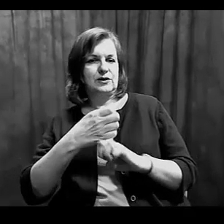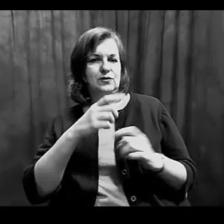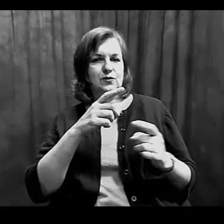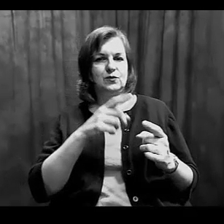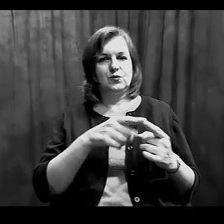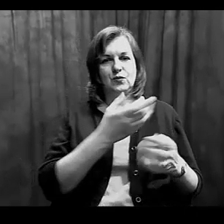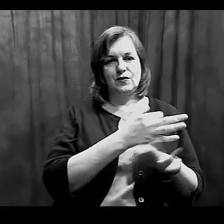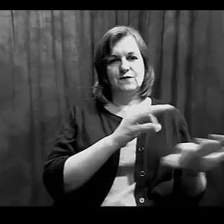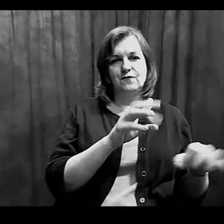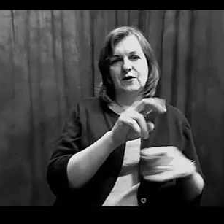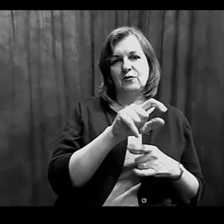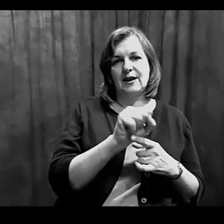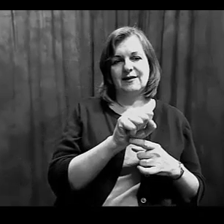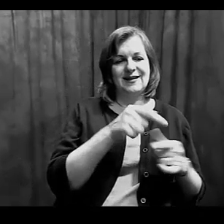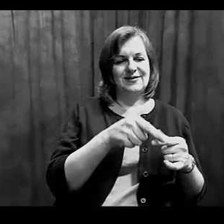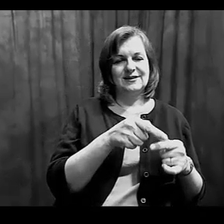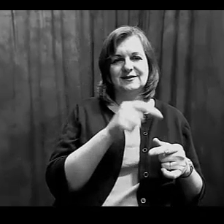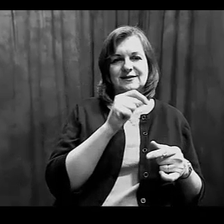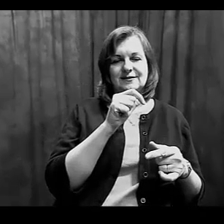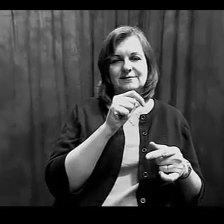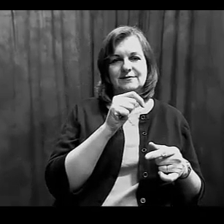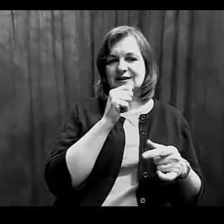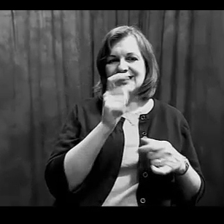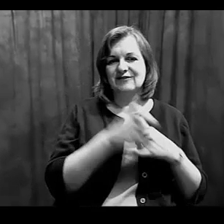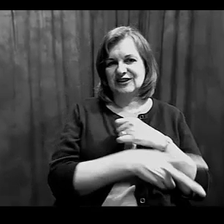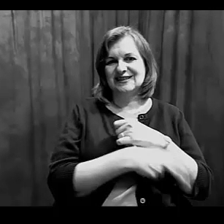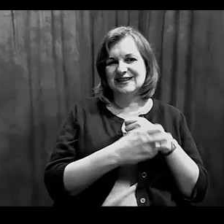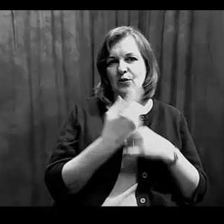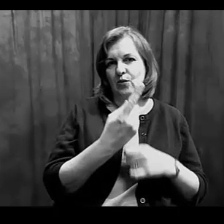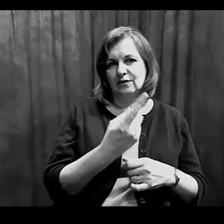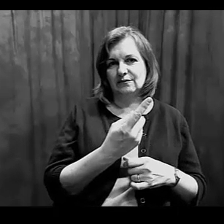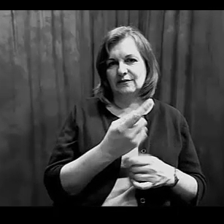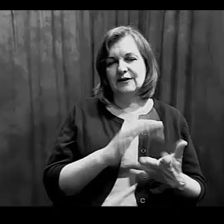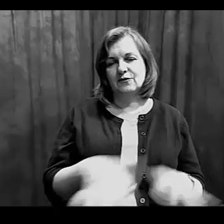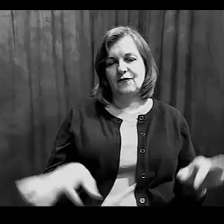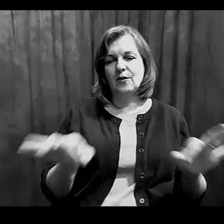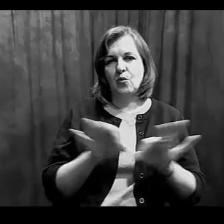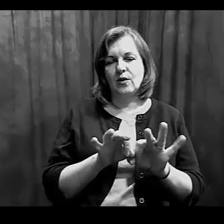electrons so that they are not stolen from our body these are very important